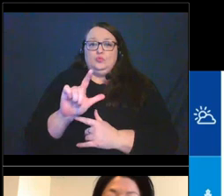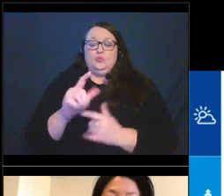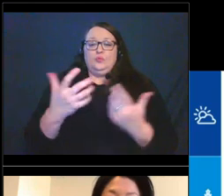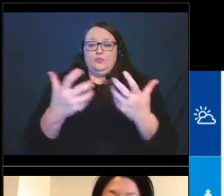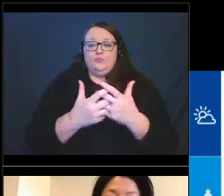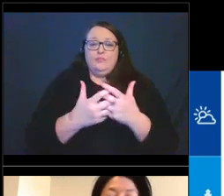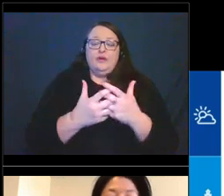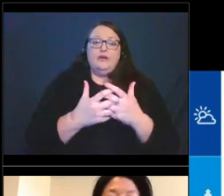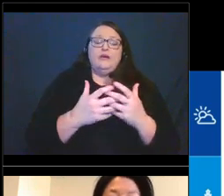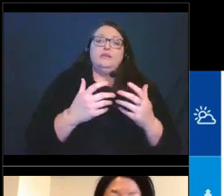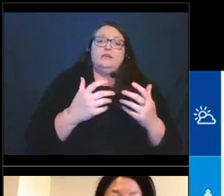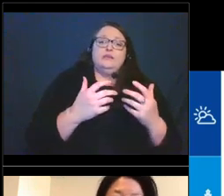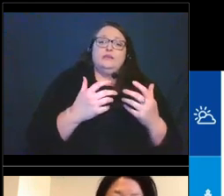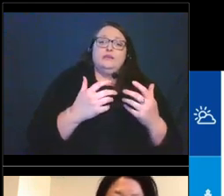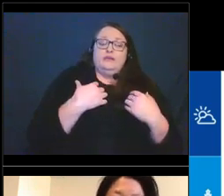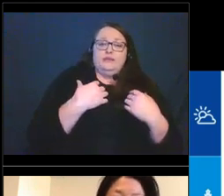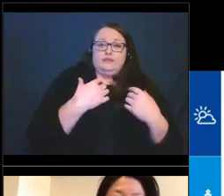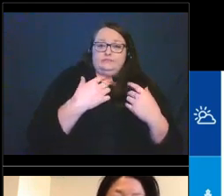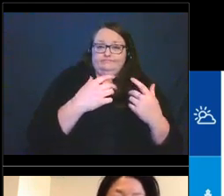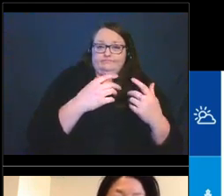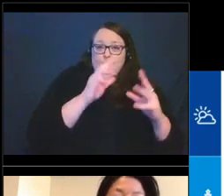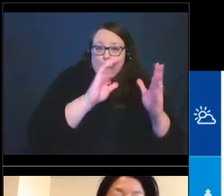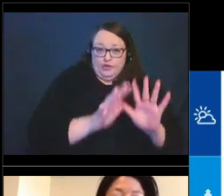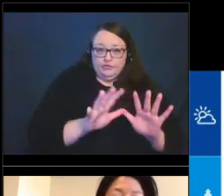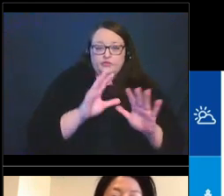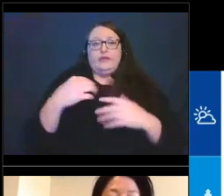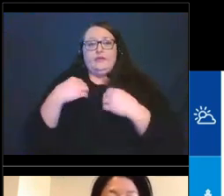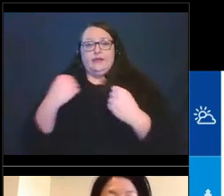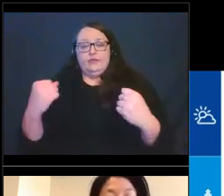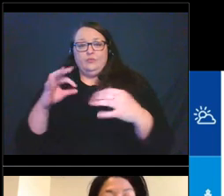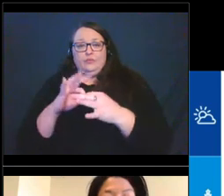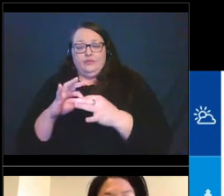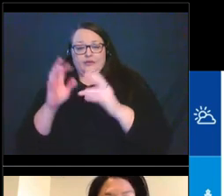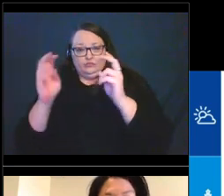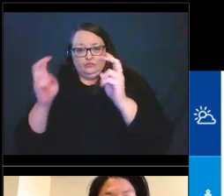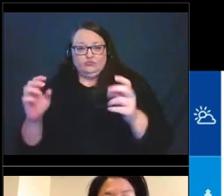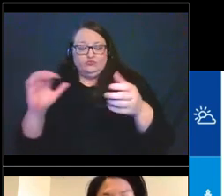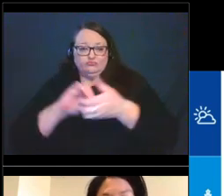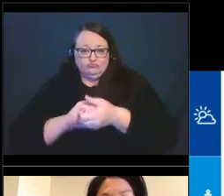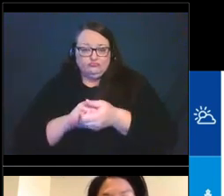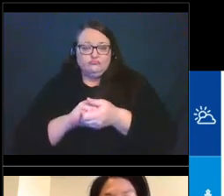related impacts due to forecast heat. This tool is the result of a longstanding collaboration